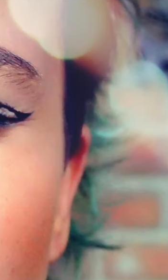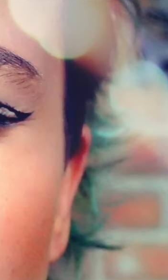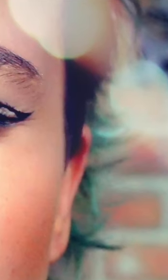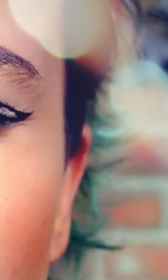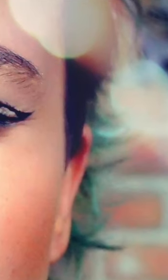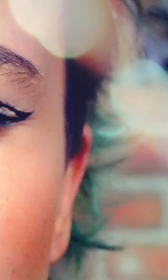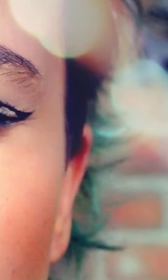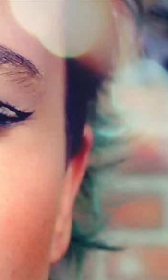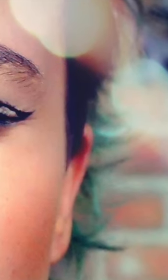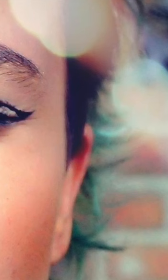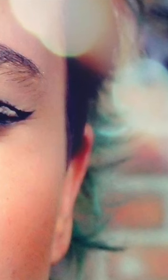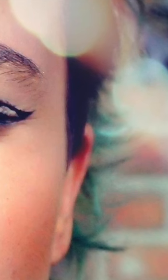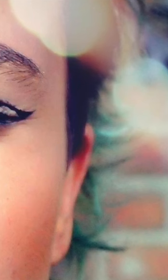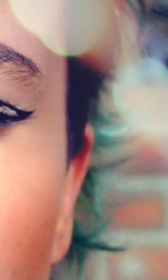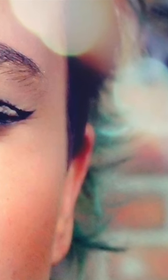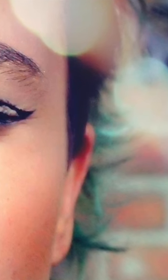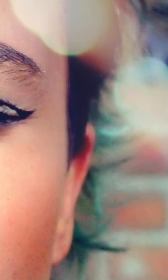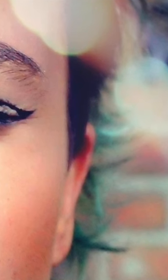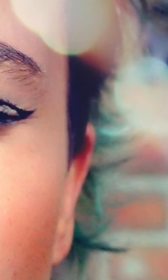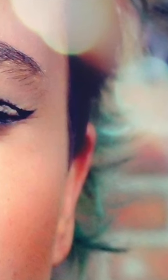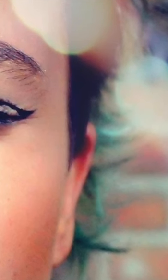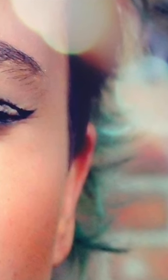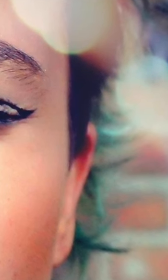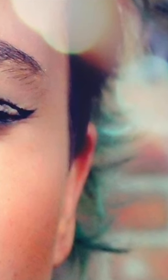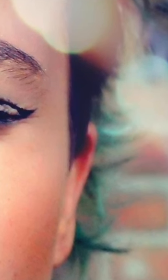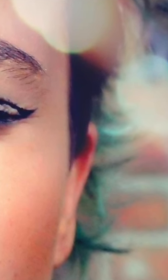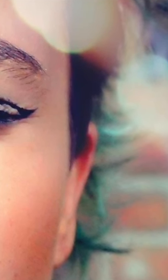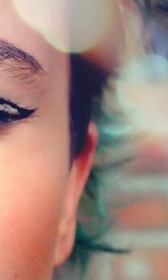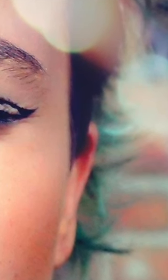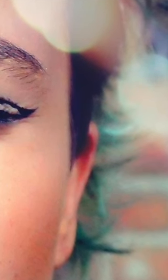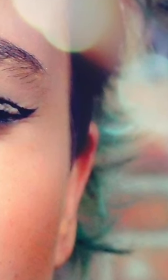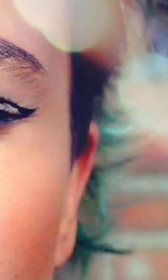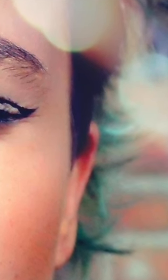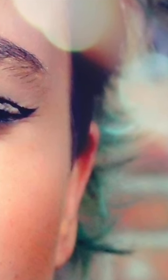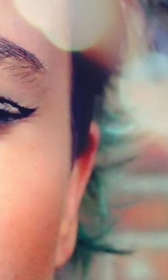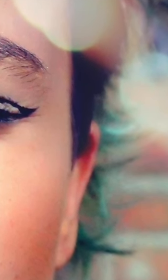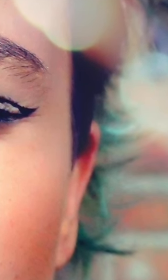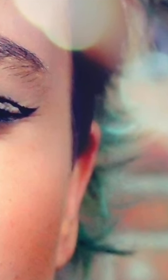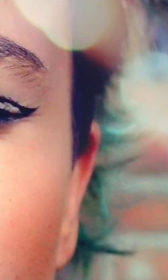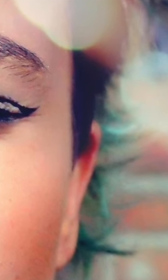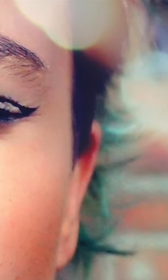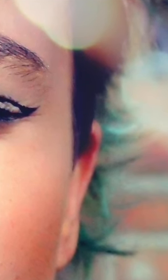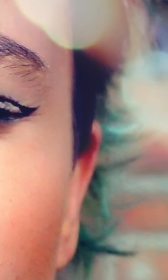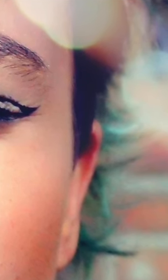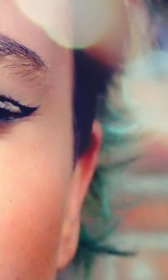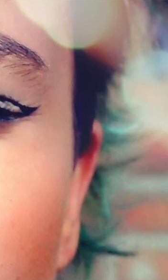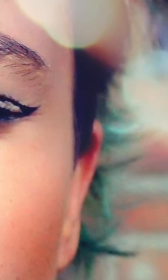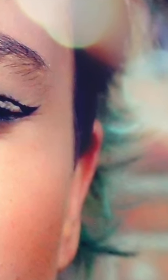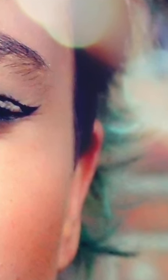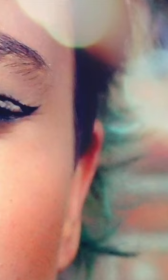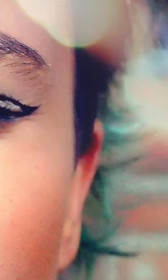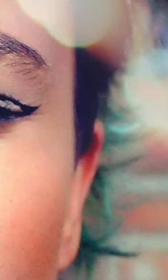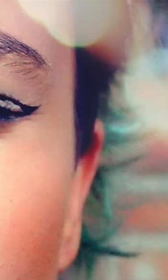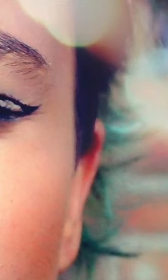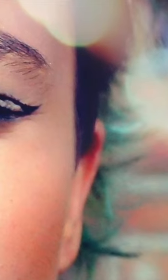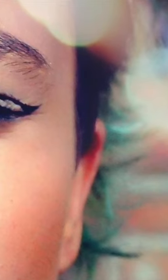I can't wait to watch how Autumn nurtures that light as she continues to evolve her practice.